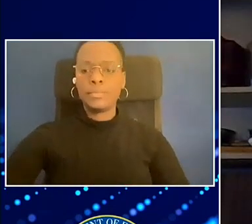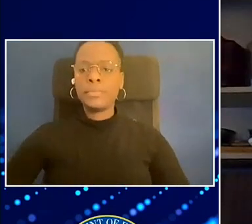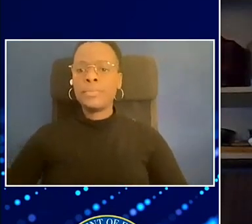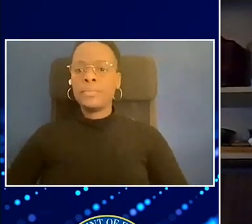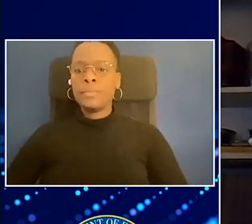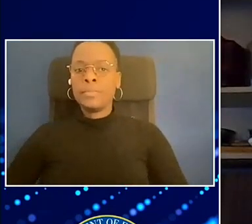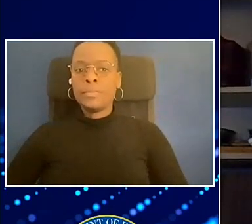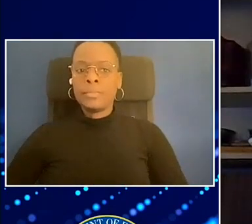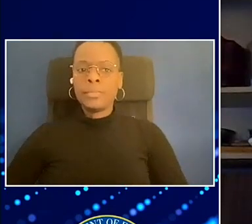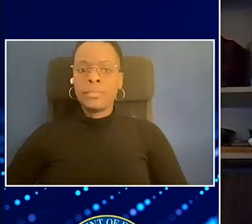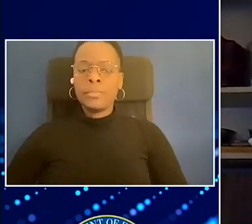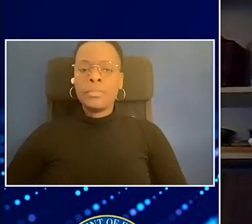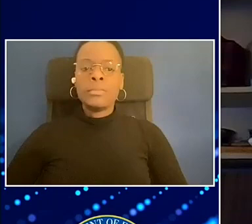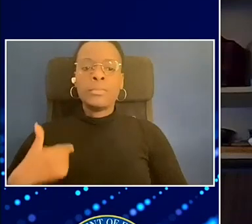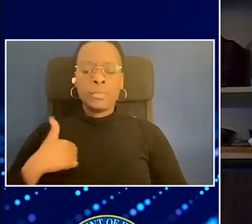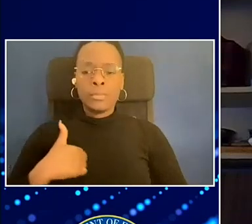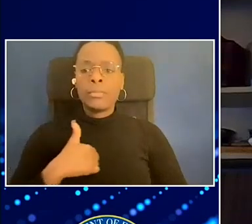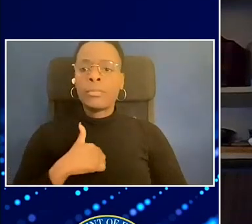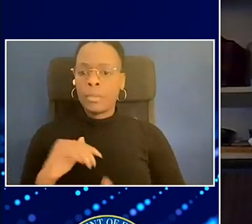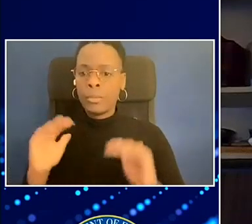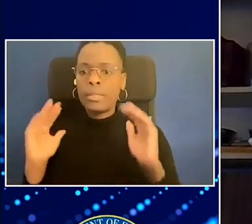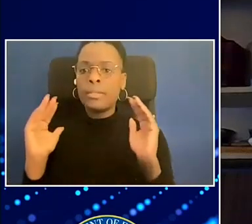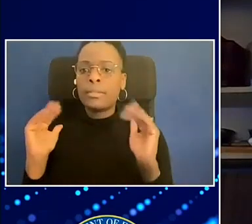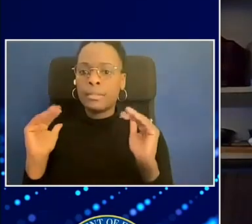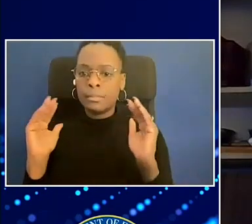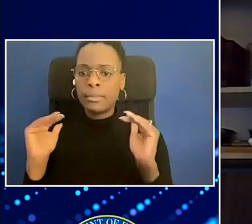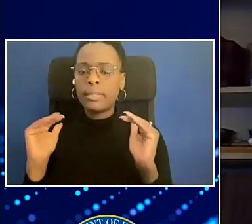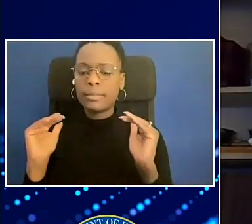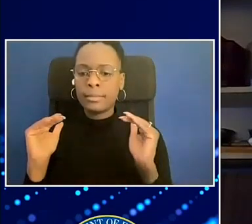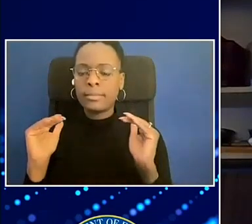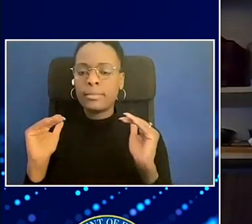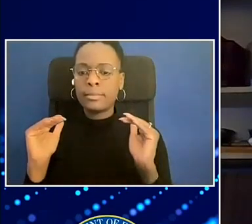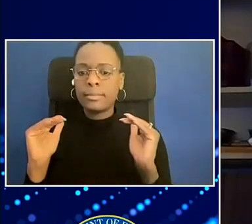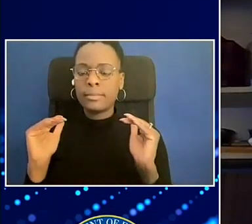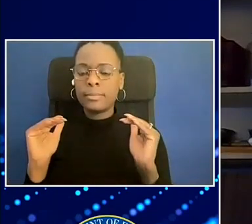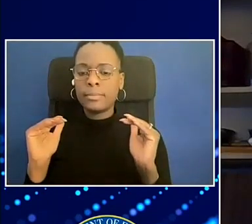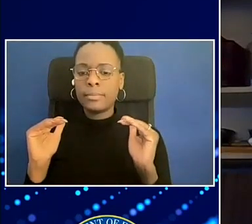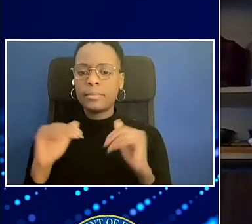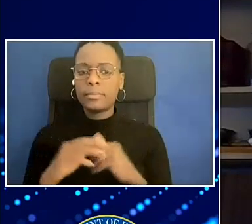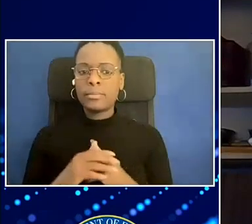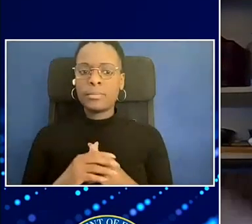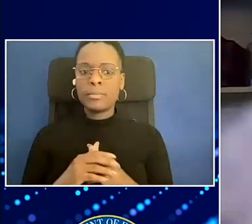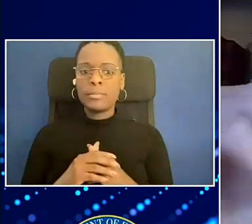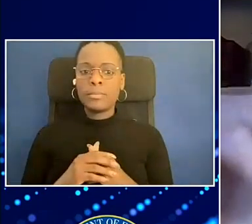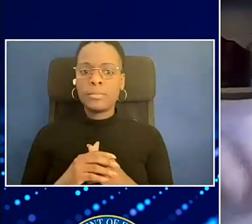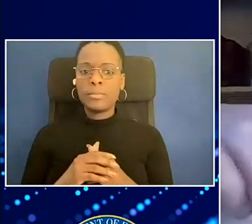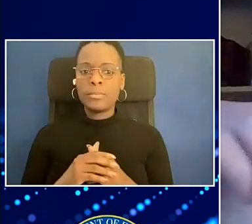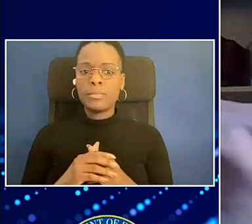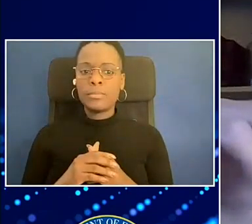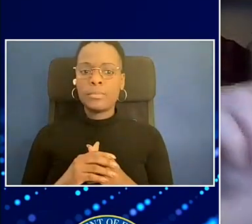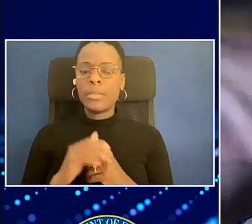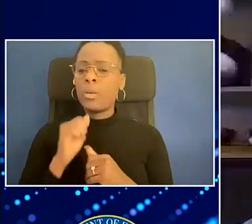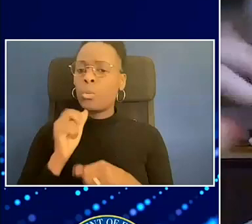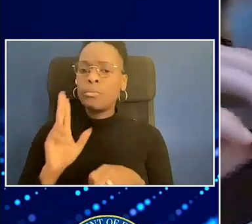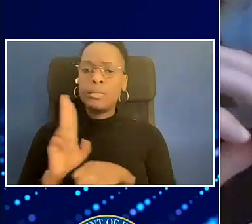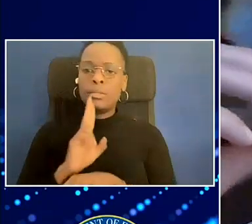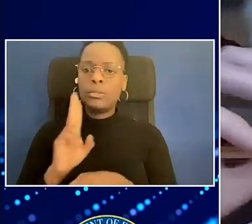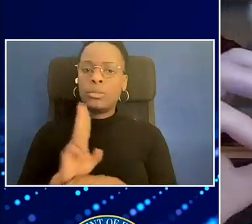expect that it wouldn't be used to game, you know- saying that giving away things